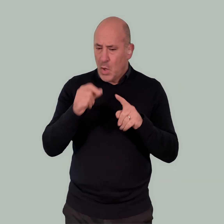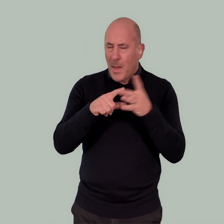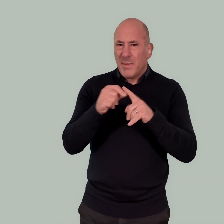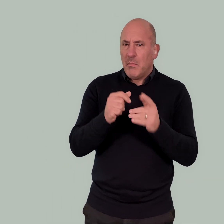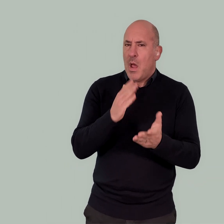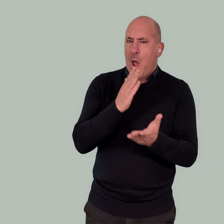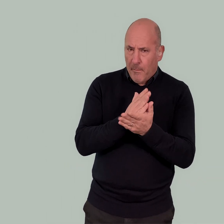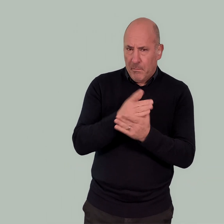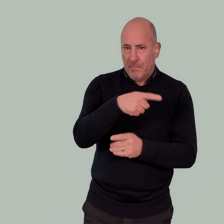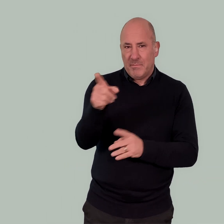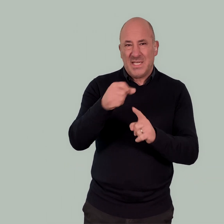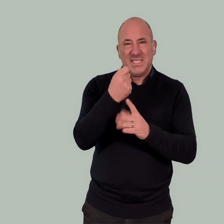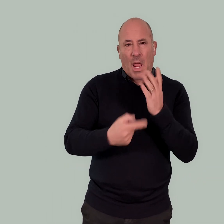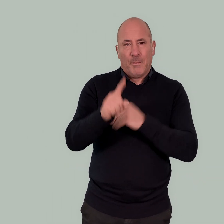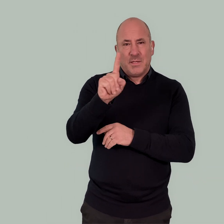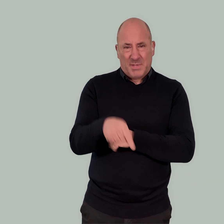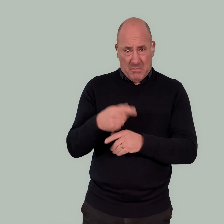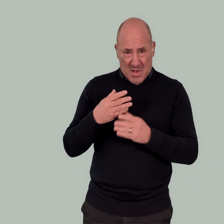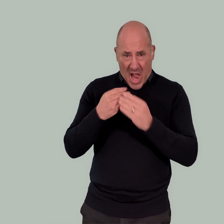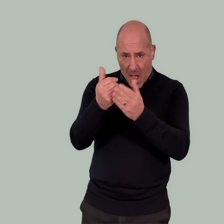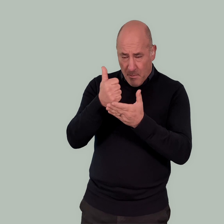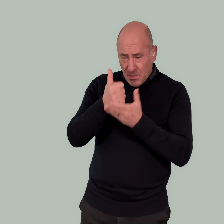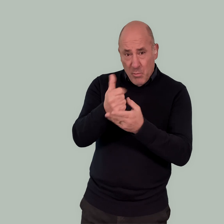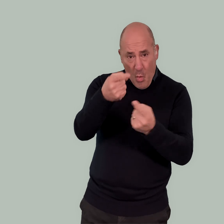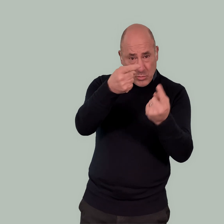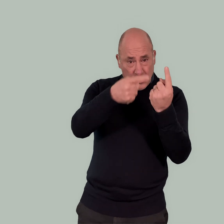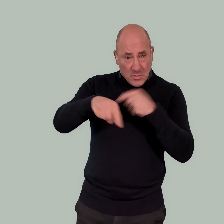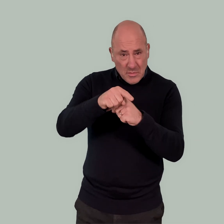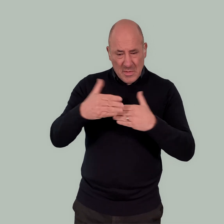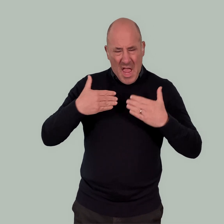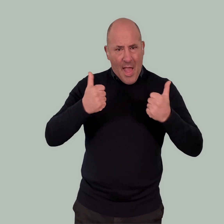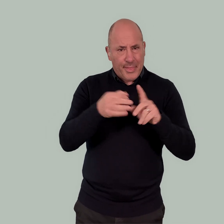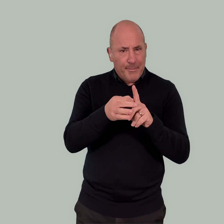and helps support disabled people to achieve better health,